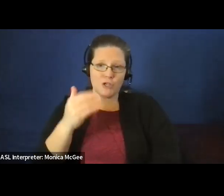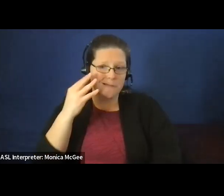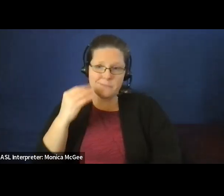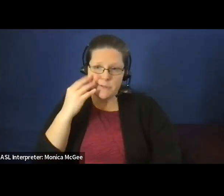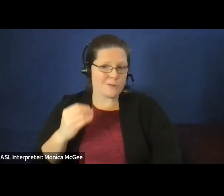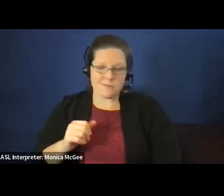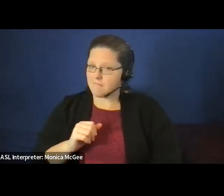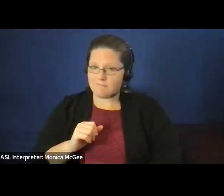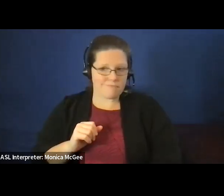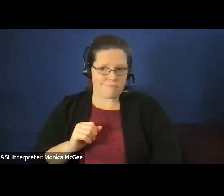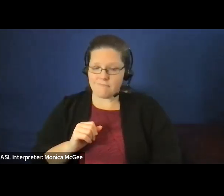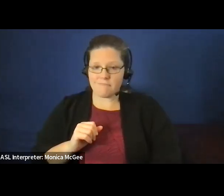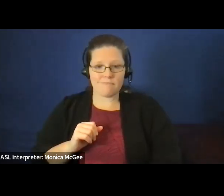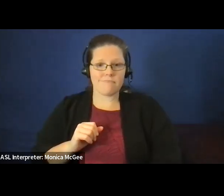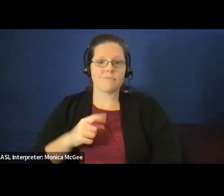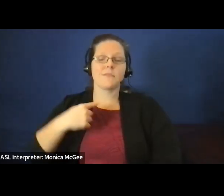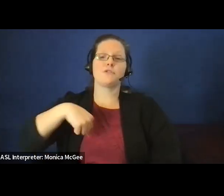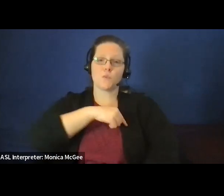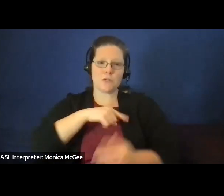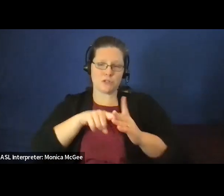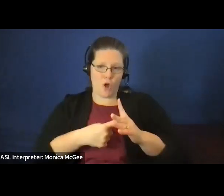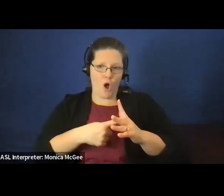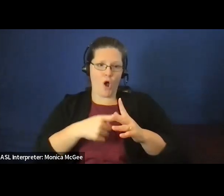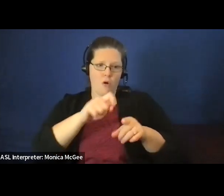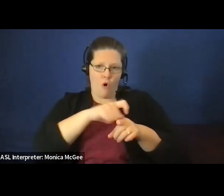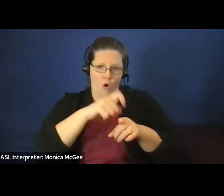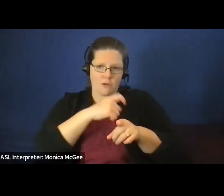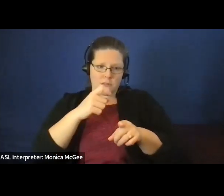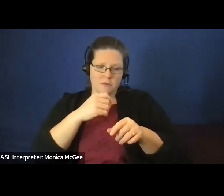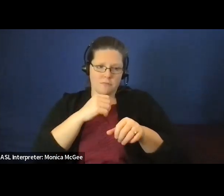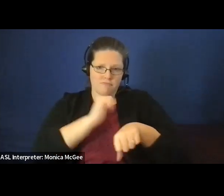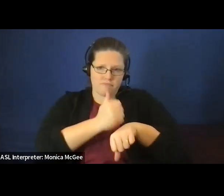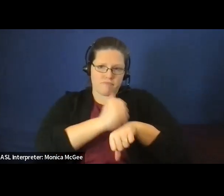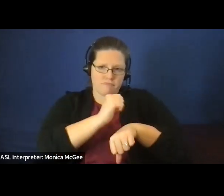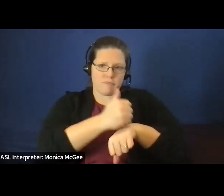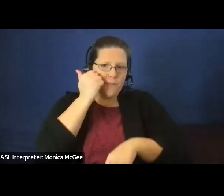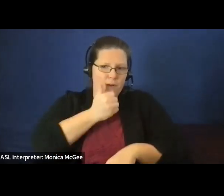It was a cat 5. We went to bed and it was a cat 3. We woke up, and it was a